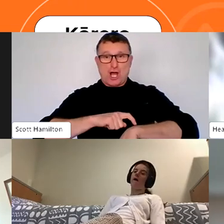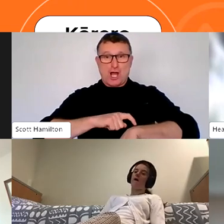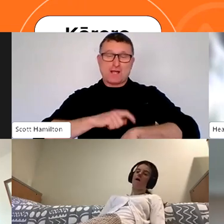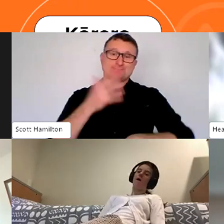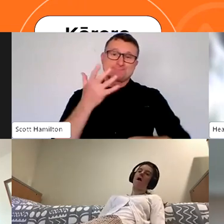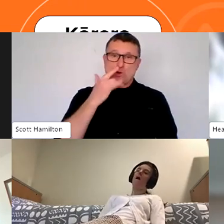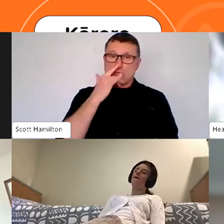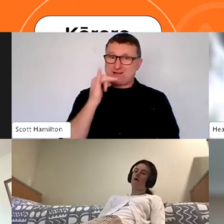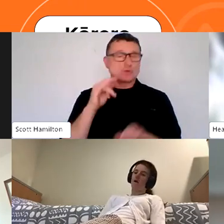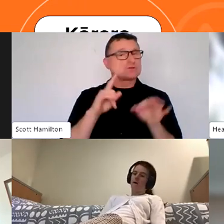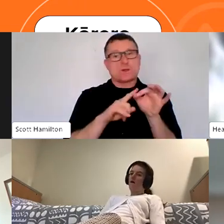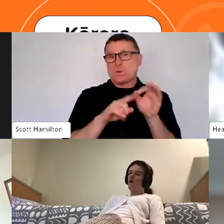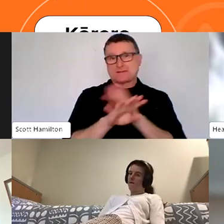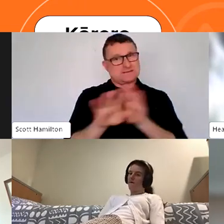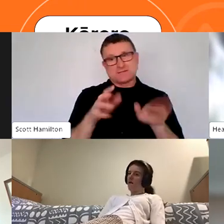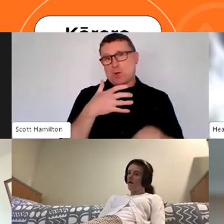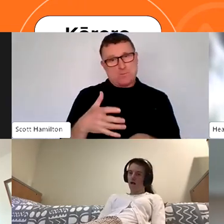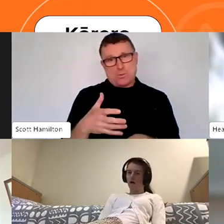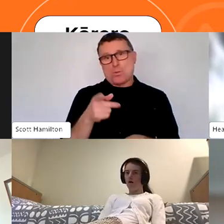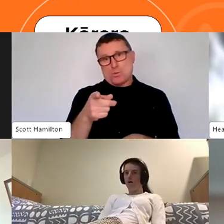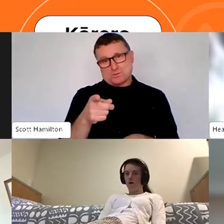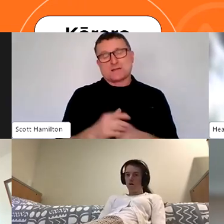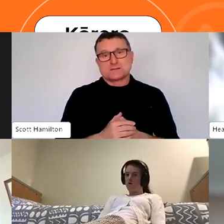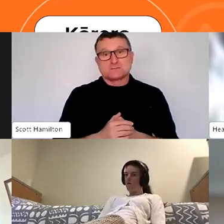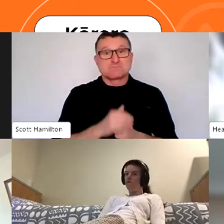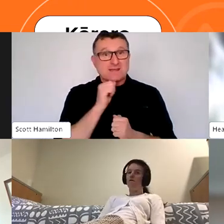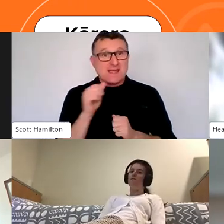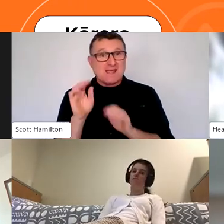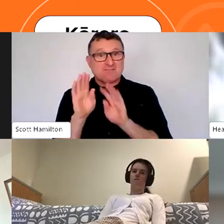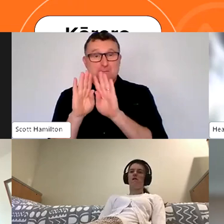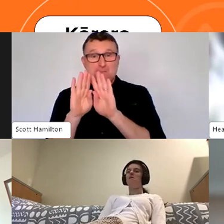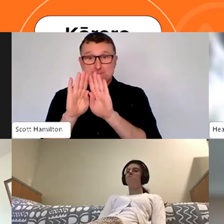questions and answers, but if the panelists wouldn't mind having